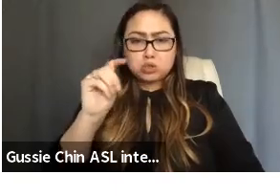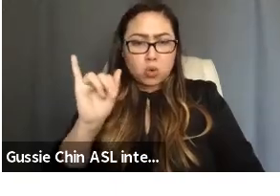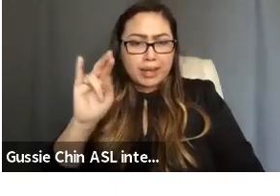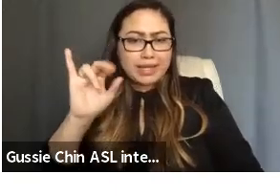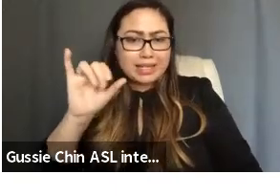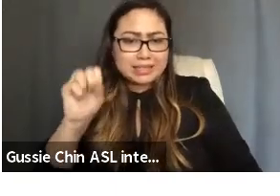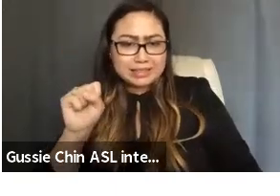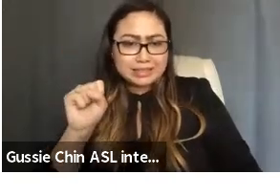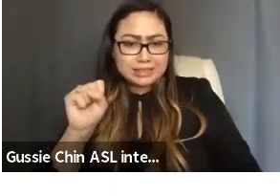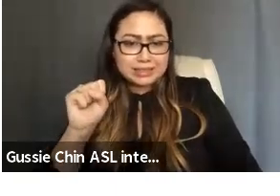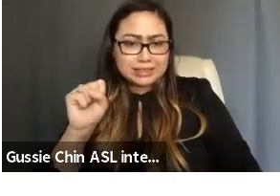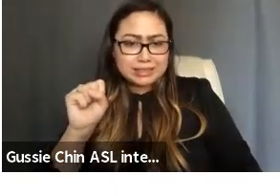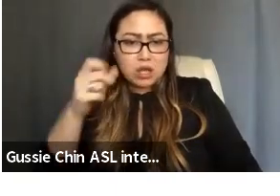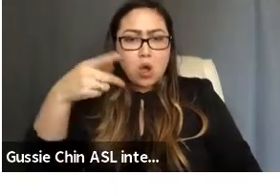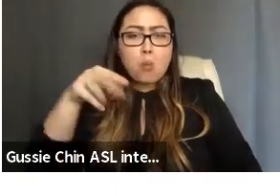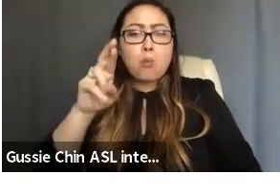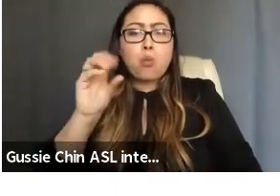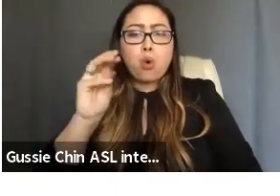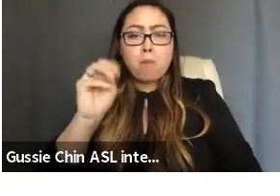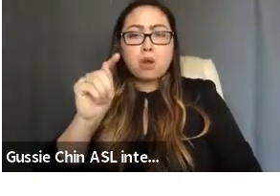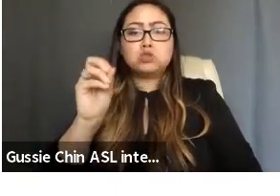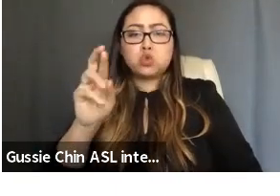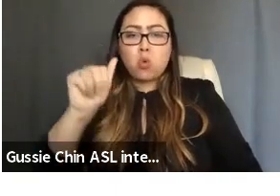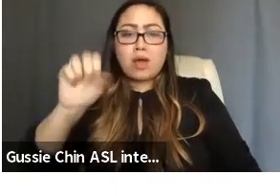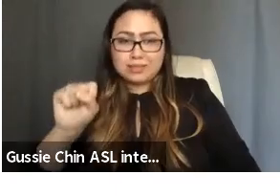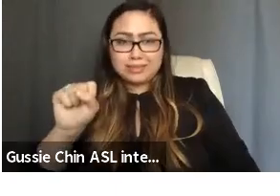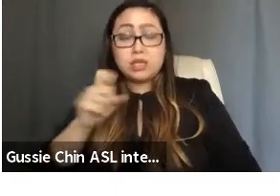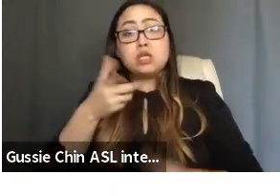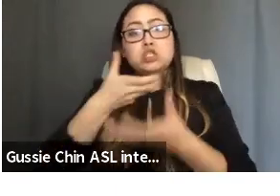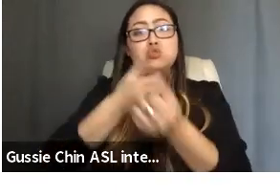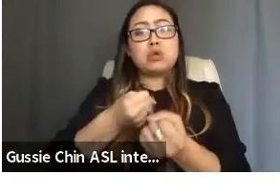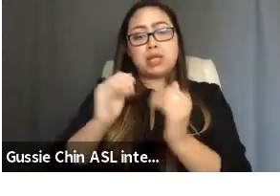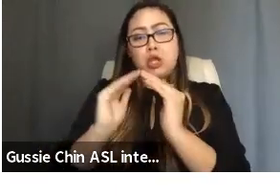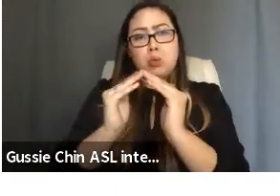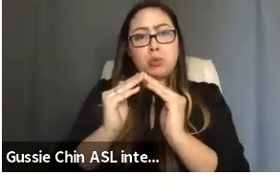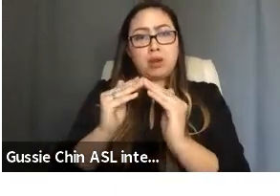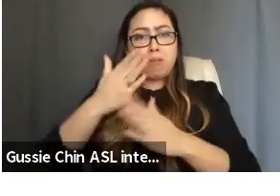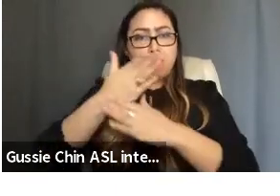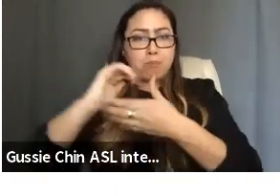that don't know, promotoras are trusted community partners, maybe the principal at the high school,